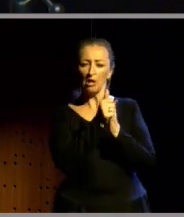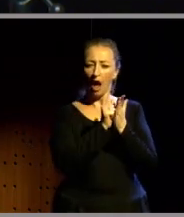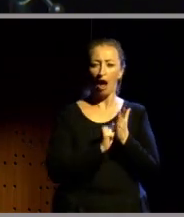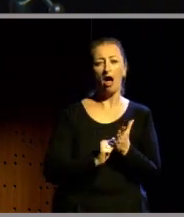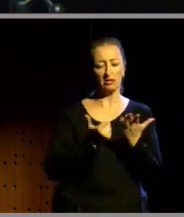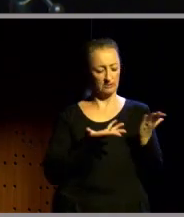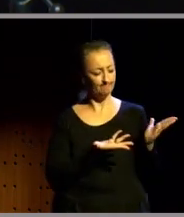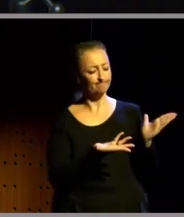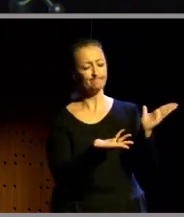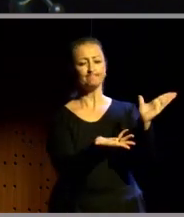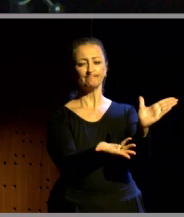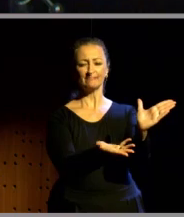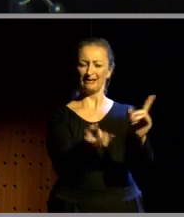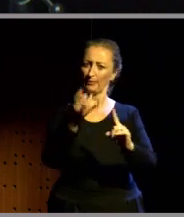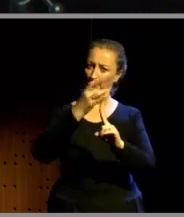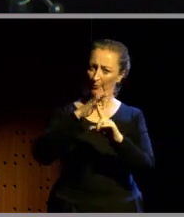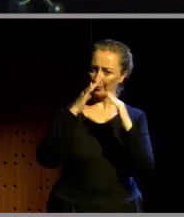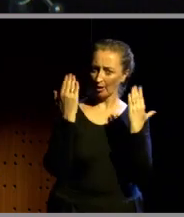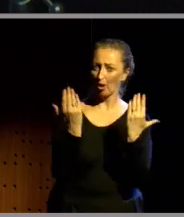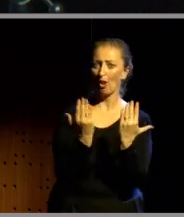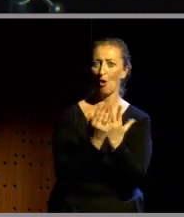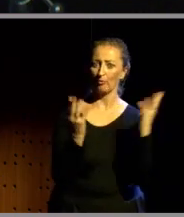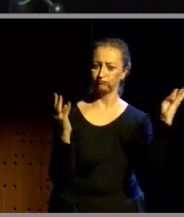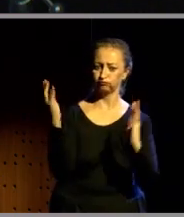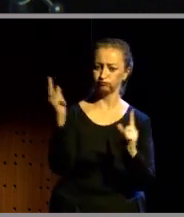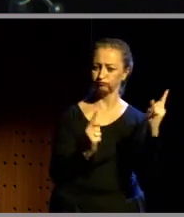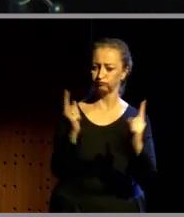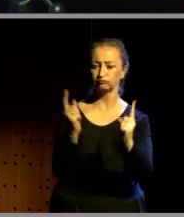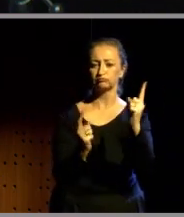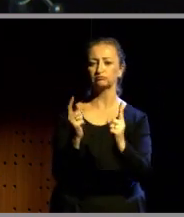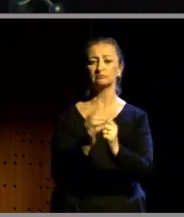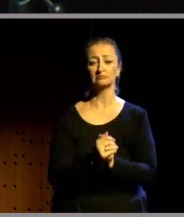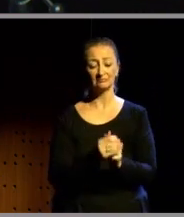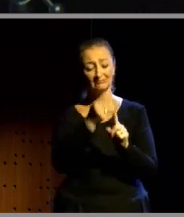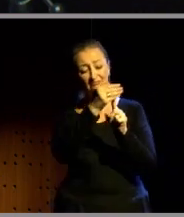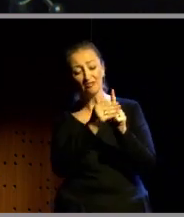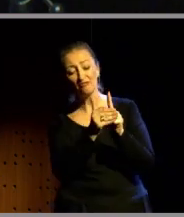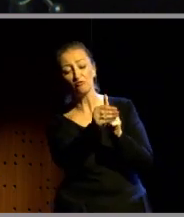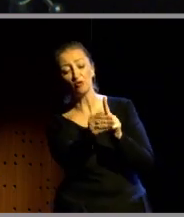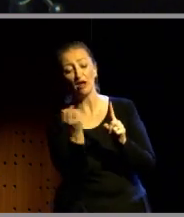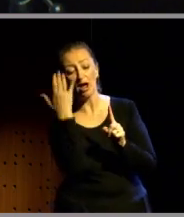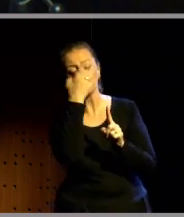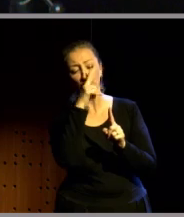Looking forward, we have many significant moments on our horizon.